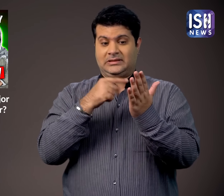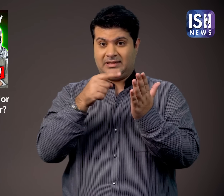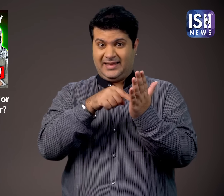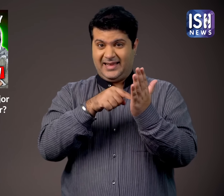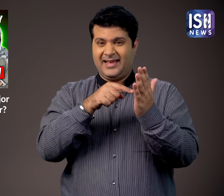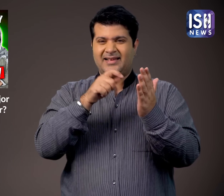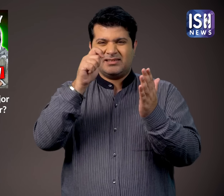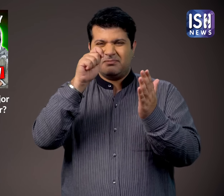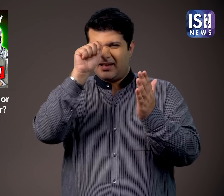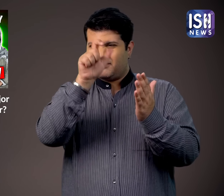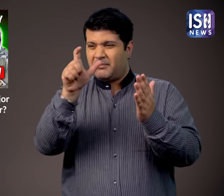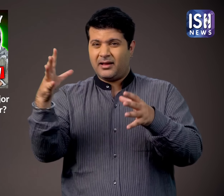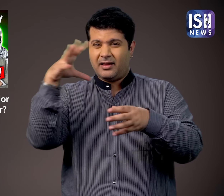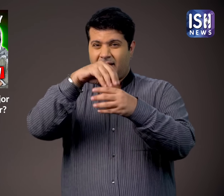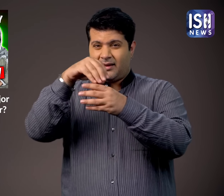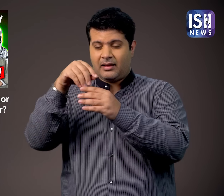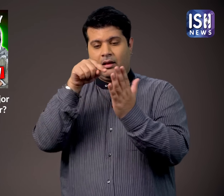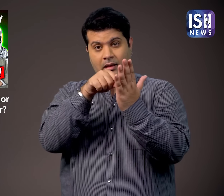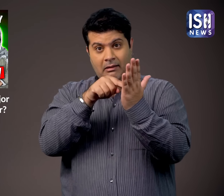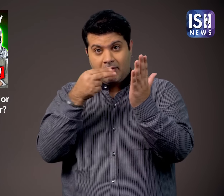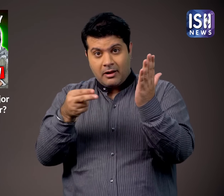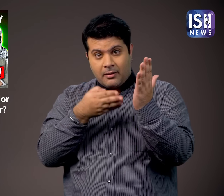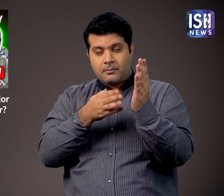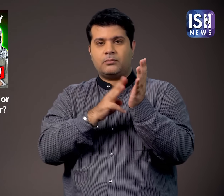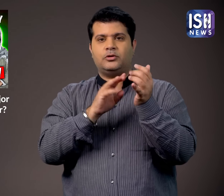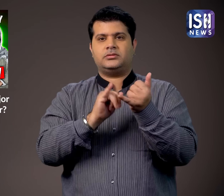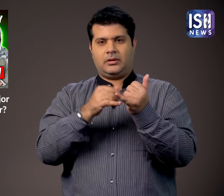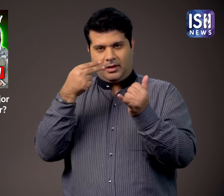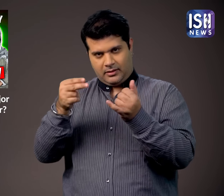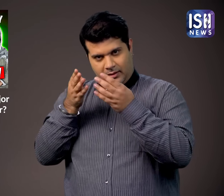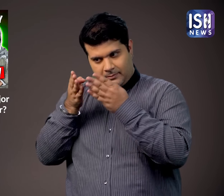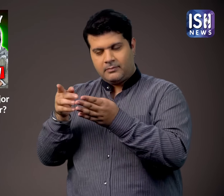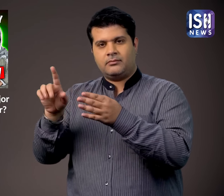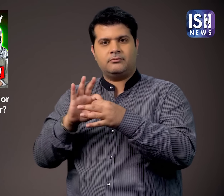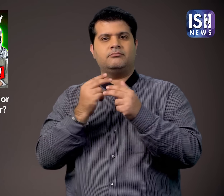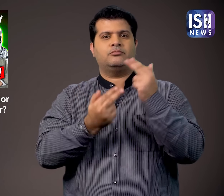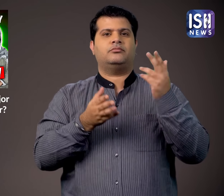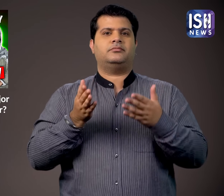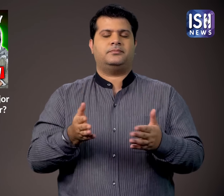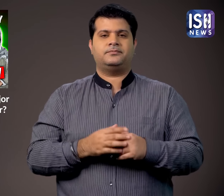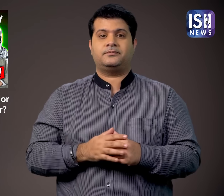This book covers story of Indian spys and mentions Major Mohit Sharma's story as well.